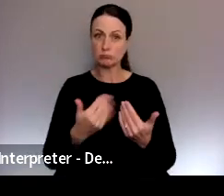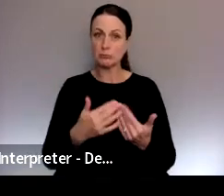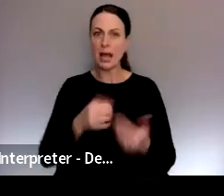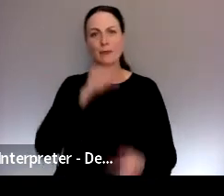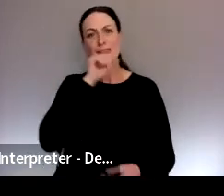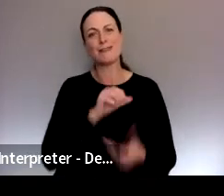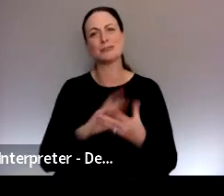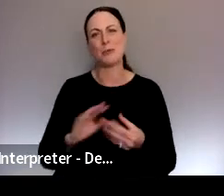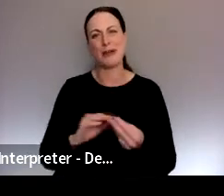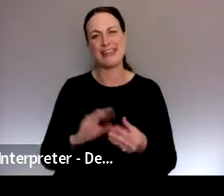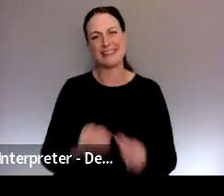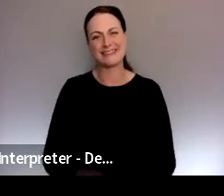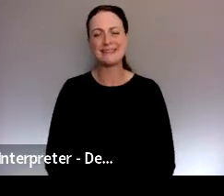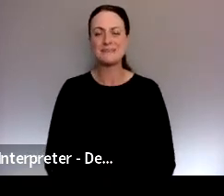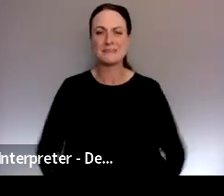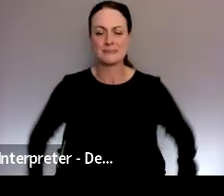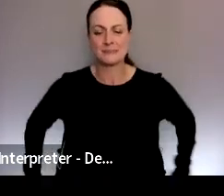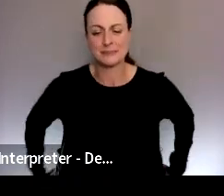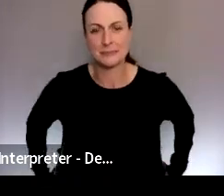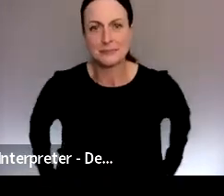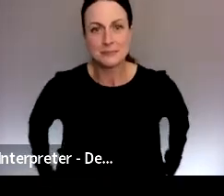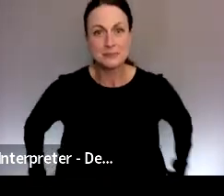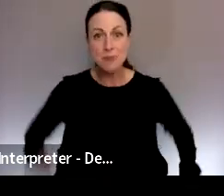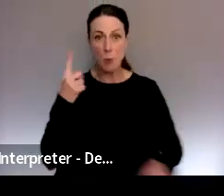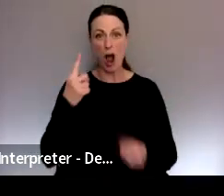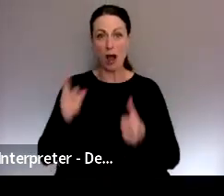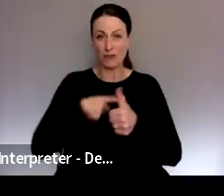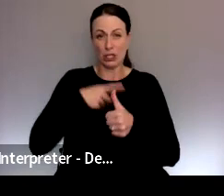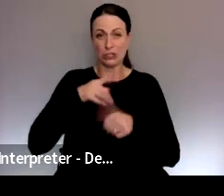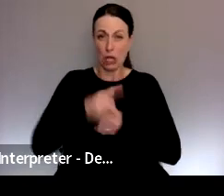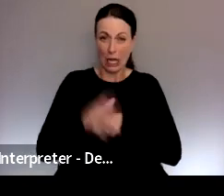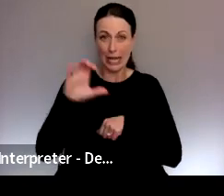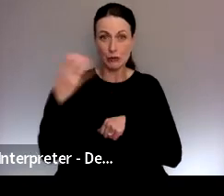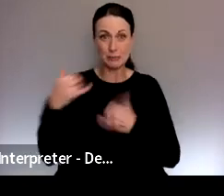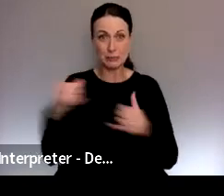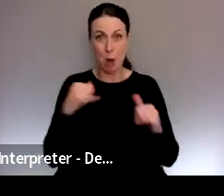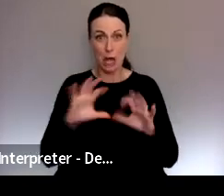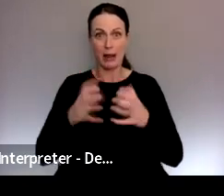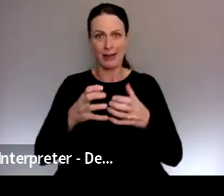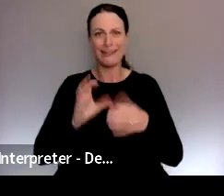I love to tell the story about one of our first Christmas parties when we formed the company.